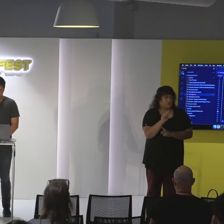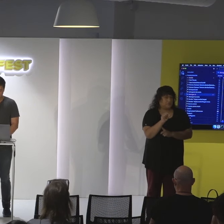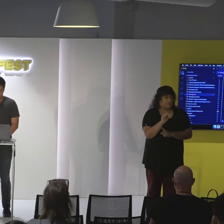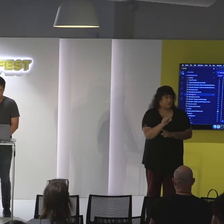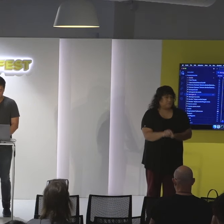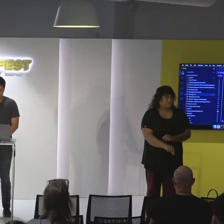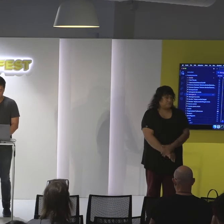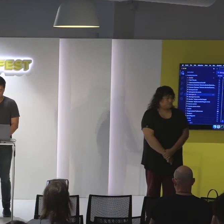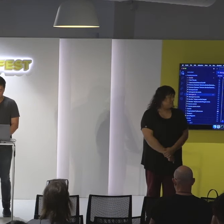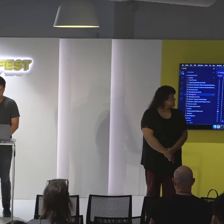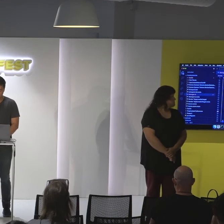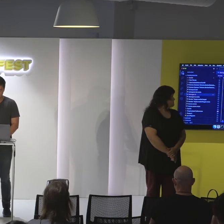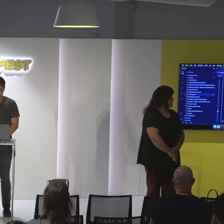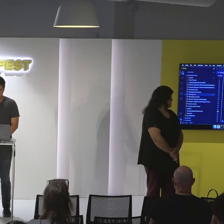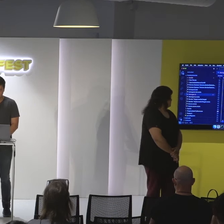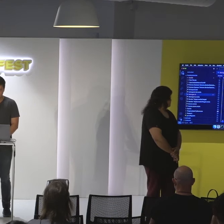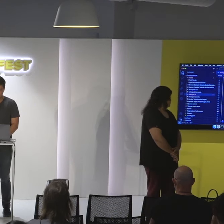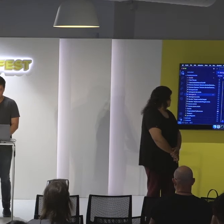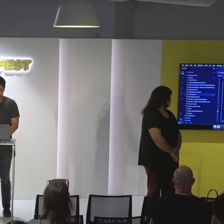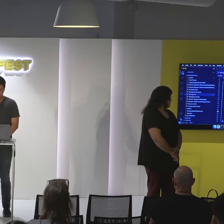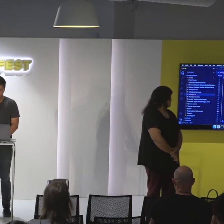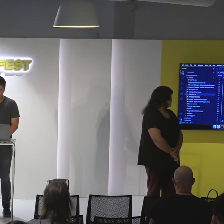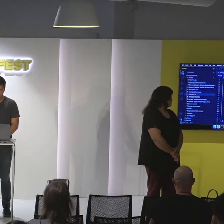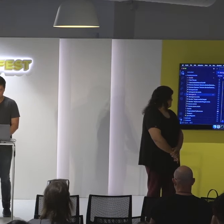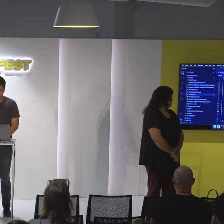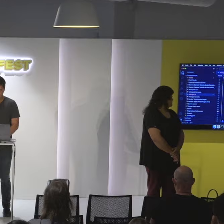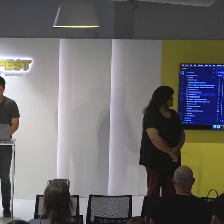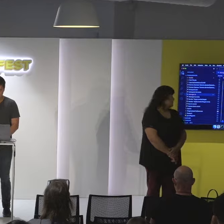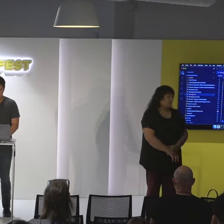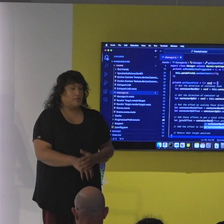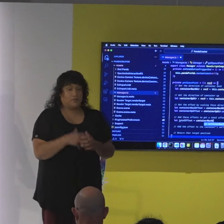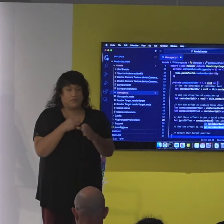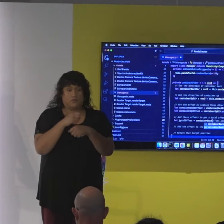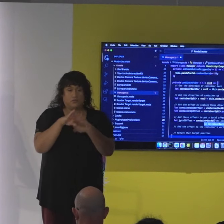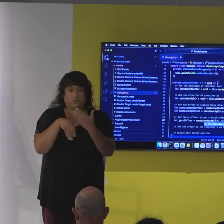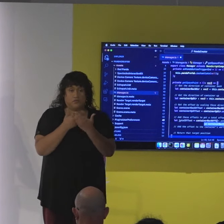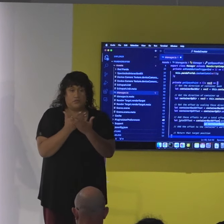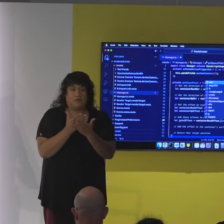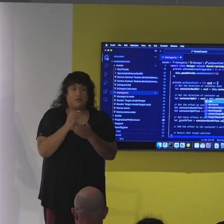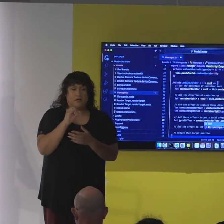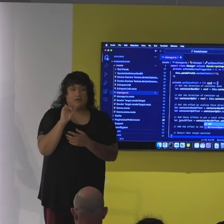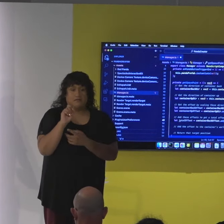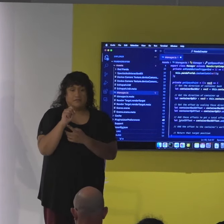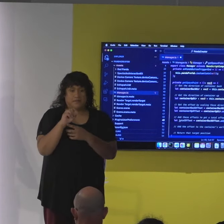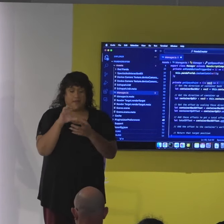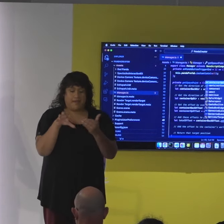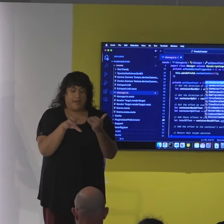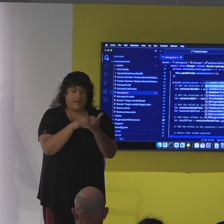Let's get the total offset by adding these together (keys clacking) using add.